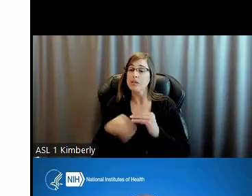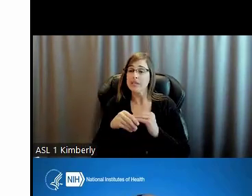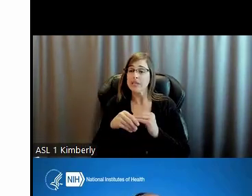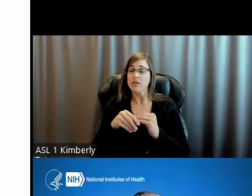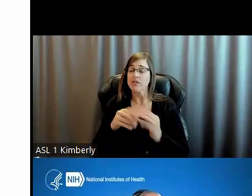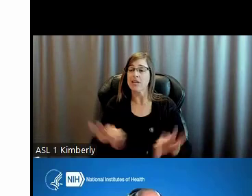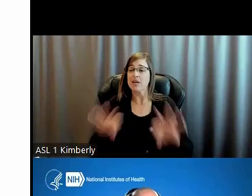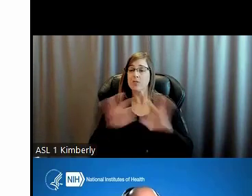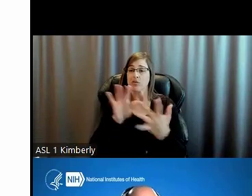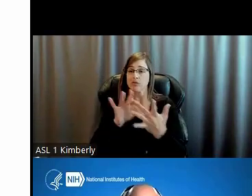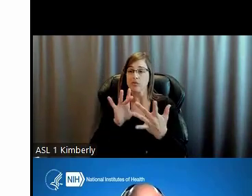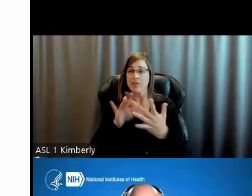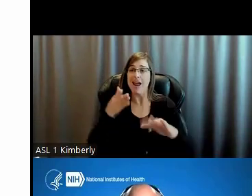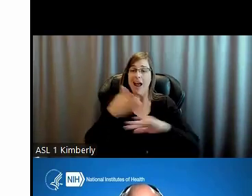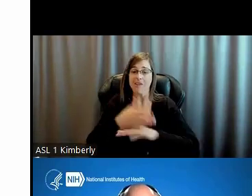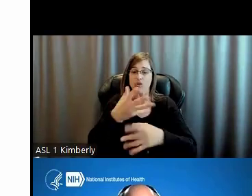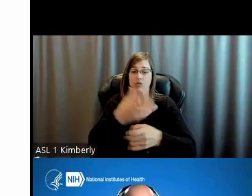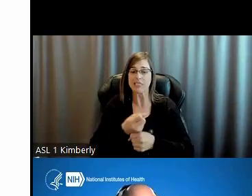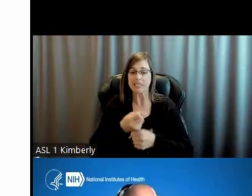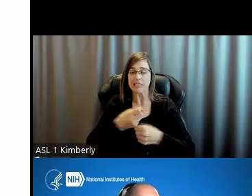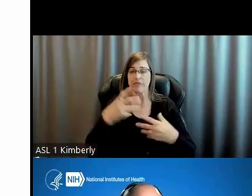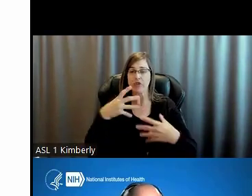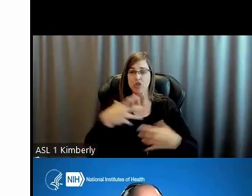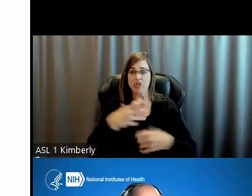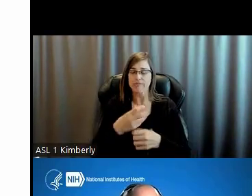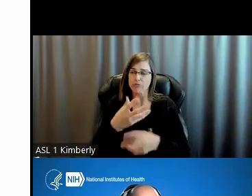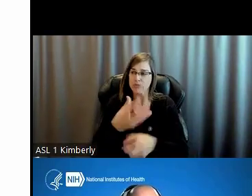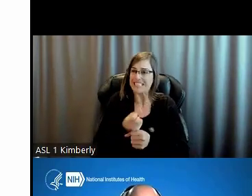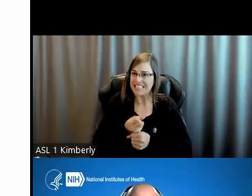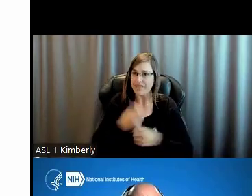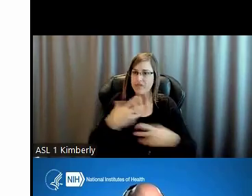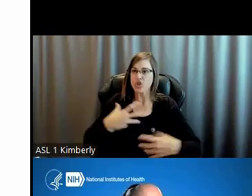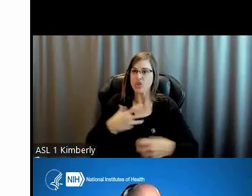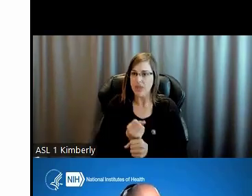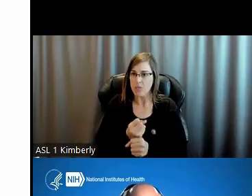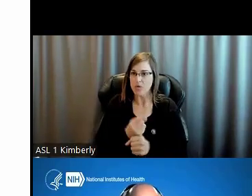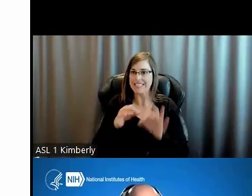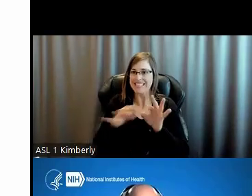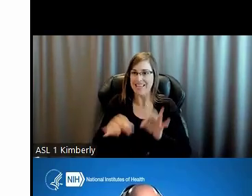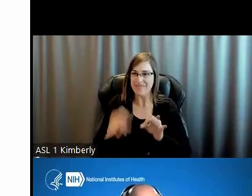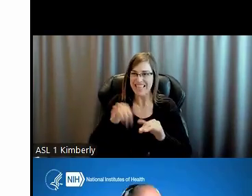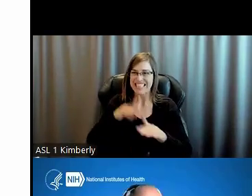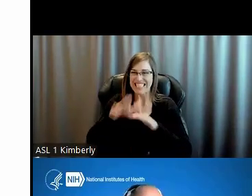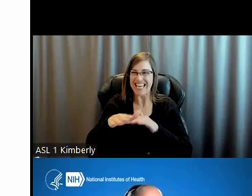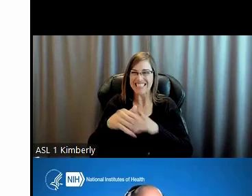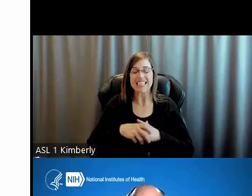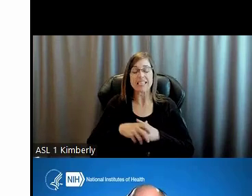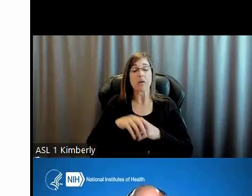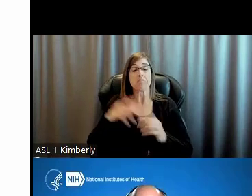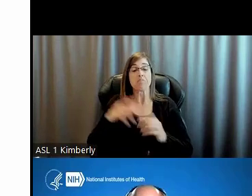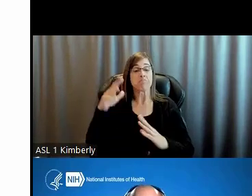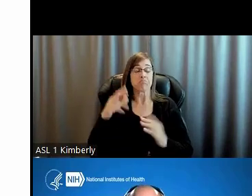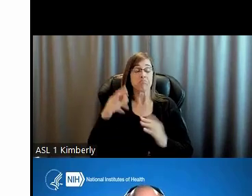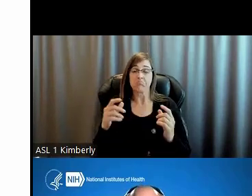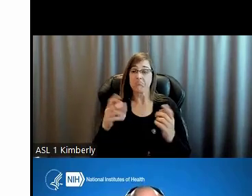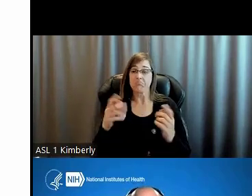after you've received your summary statements to discuss next steps. And that can be the case whether you've got a perfect 10 or were not discussed.